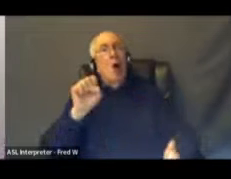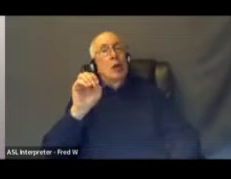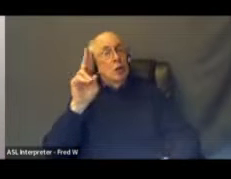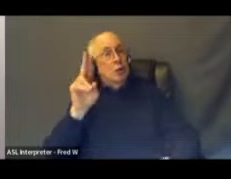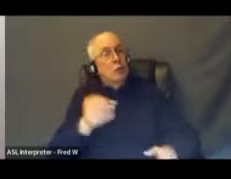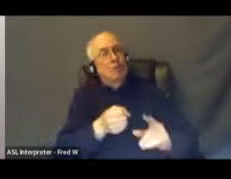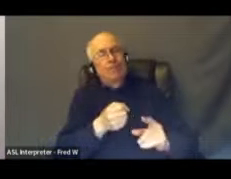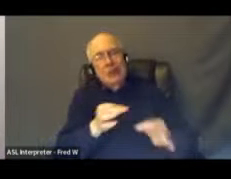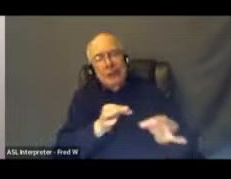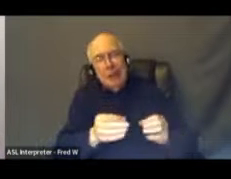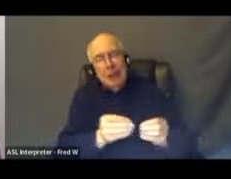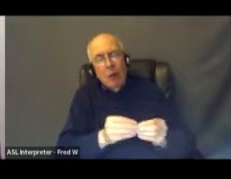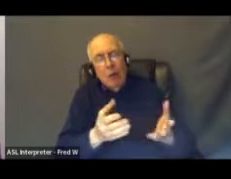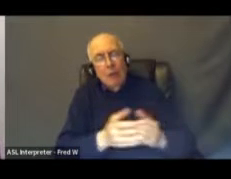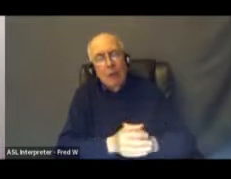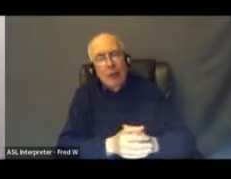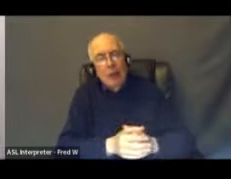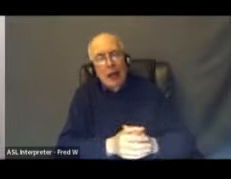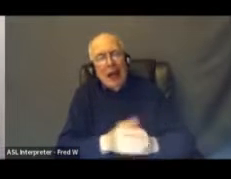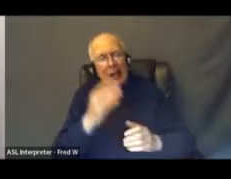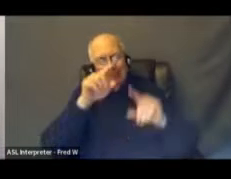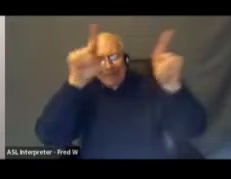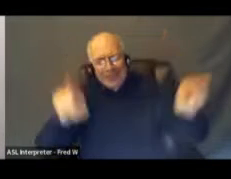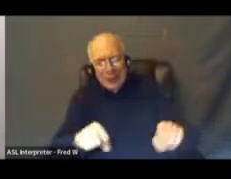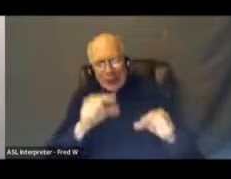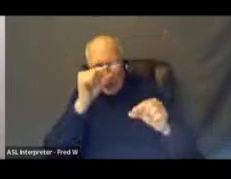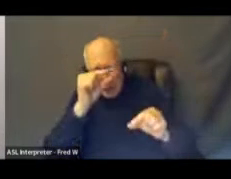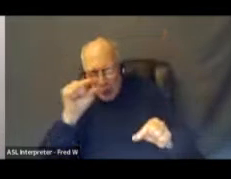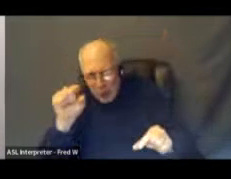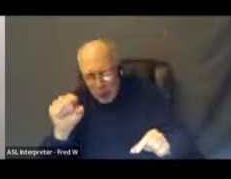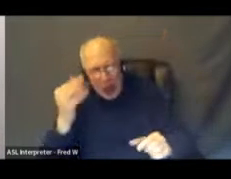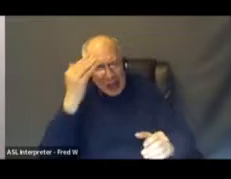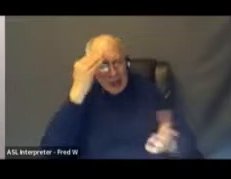I know this, the screen is pretty small for you all right here, but it has guided yes, no